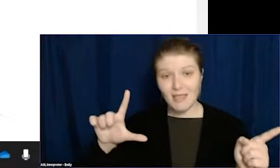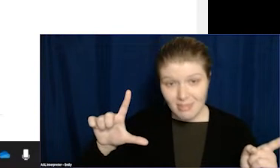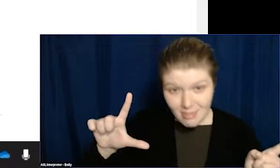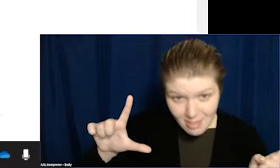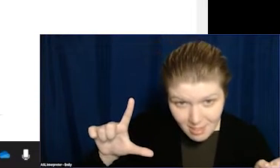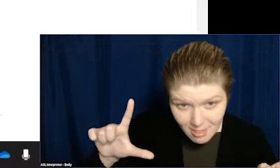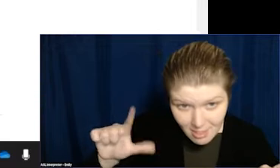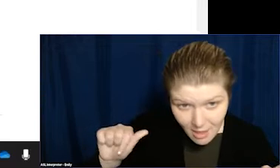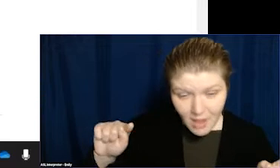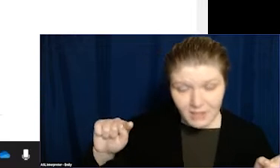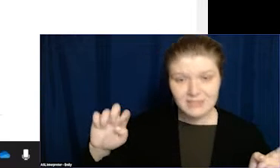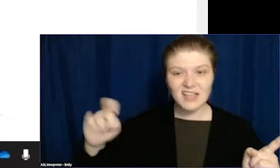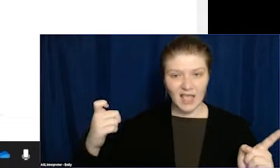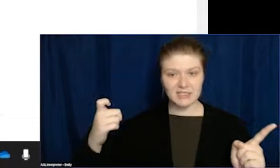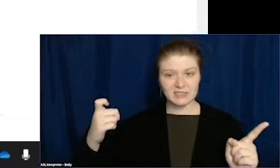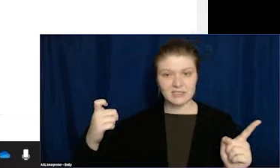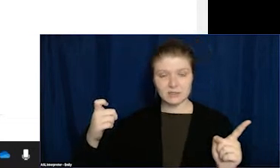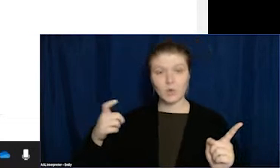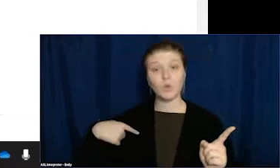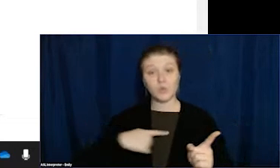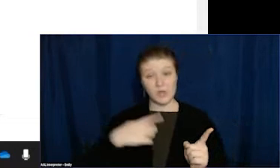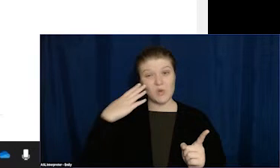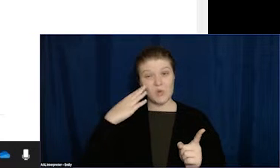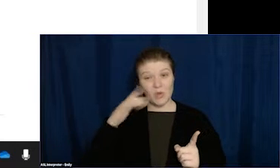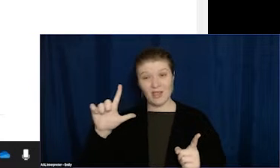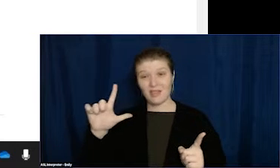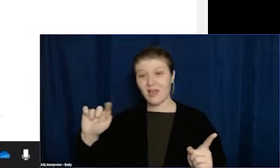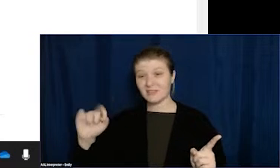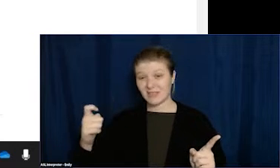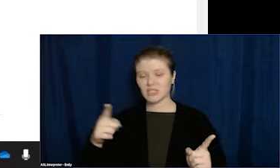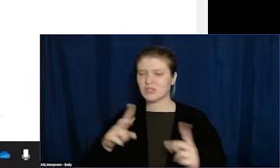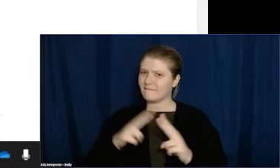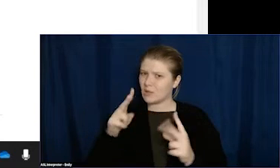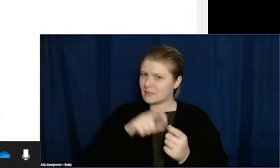And we know that LaTeX packages are very specific to certain disciplines.